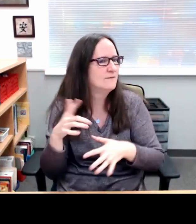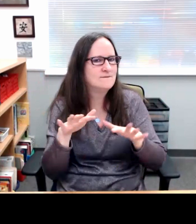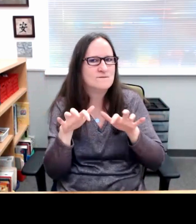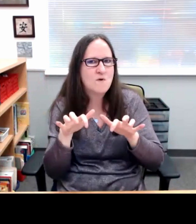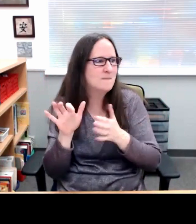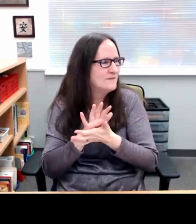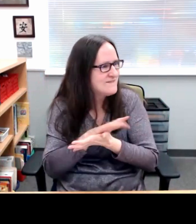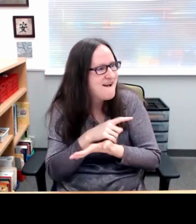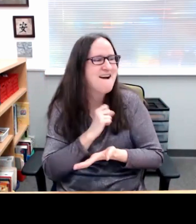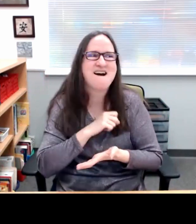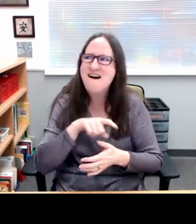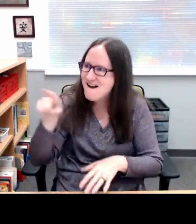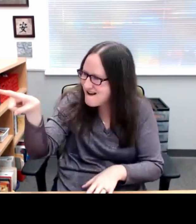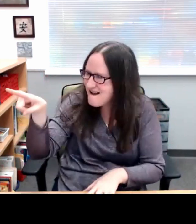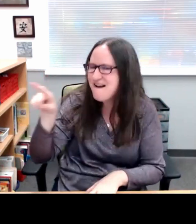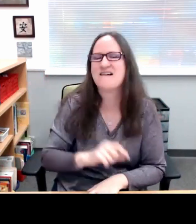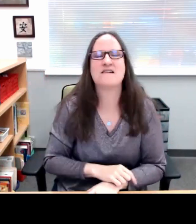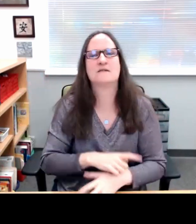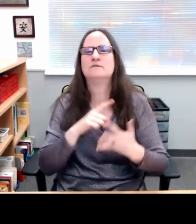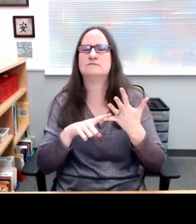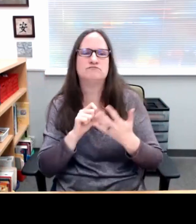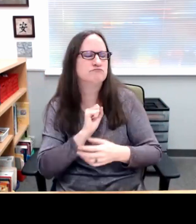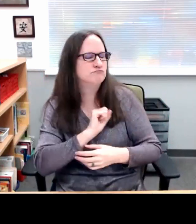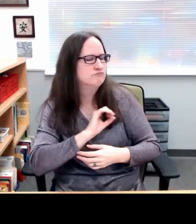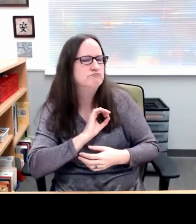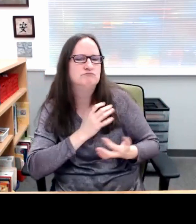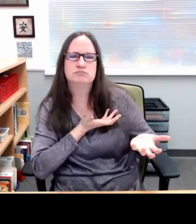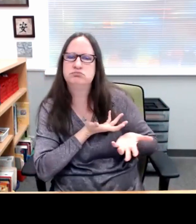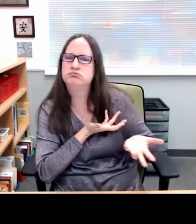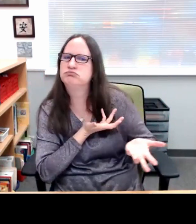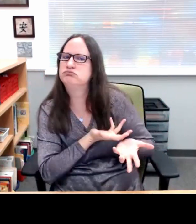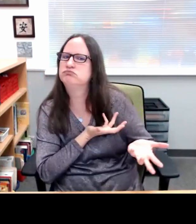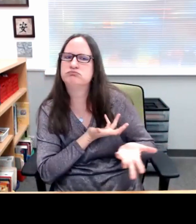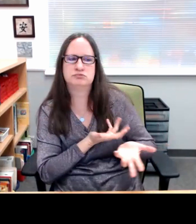Oh, there's a TV. On TV there's a movie paused on the TV. What's the fifth